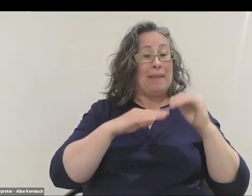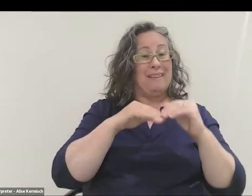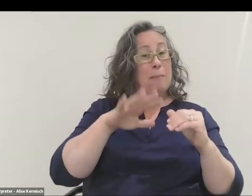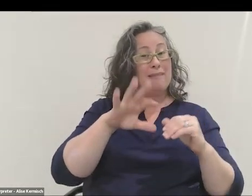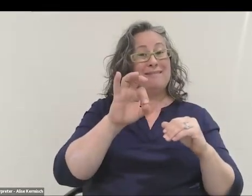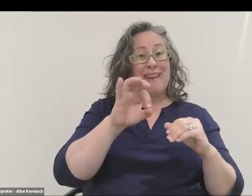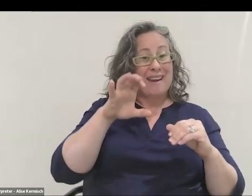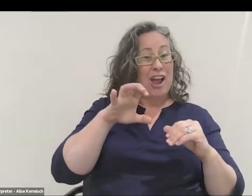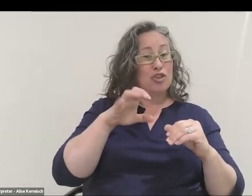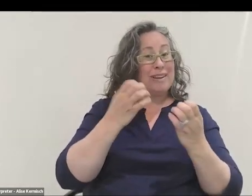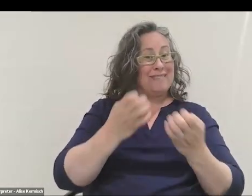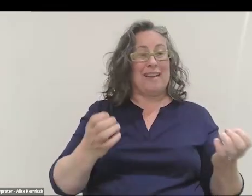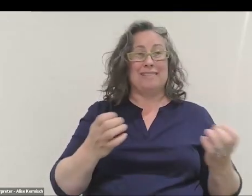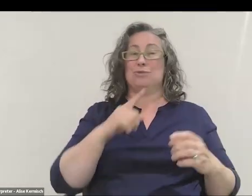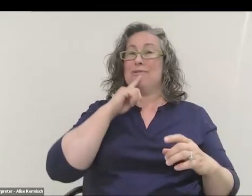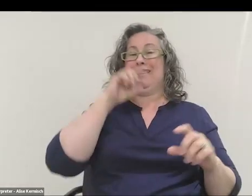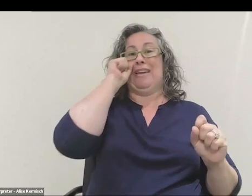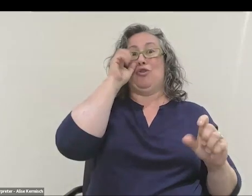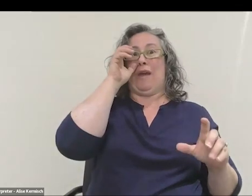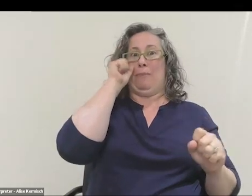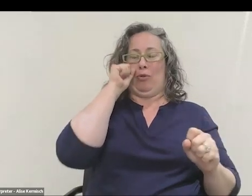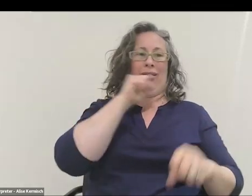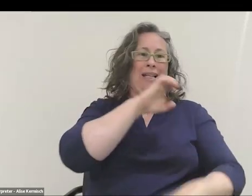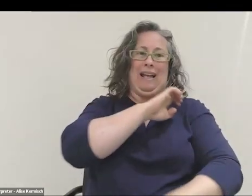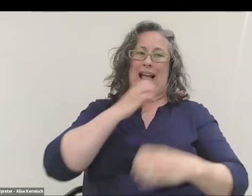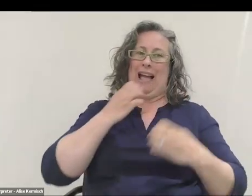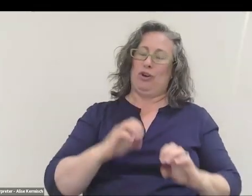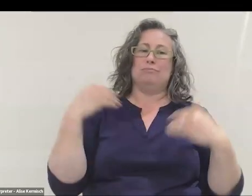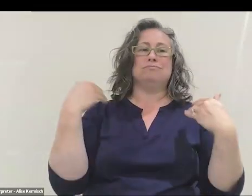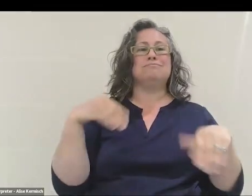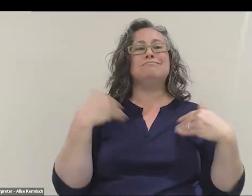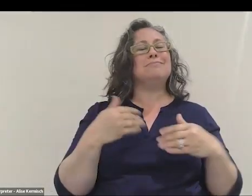It was an incredible effort, and the project kept growing.